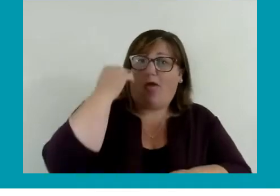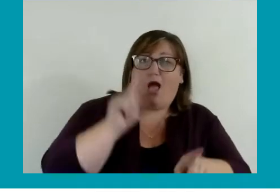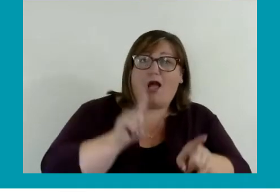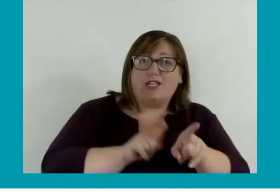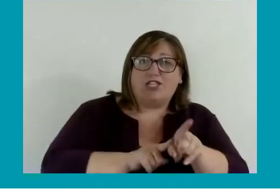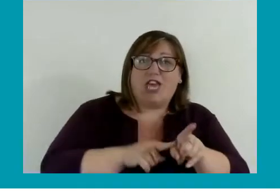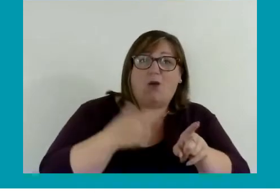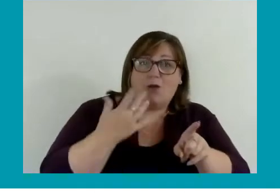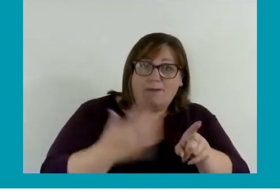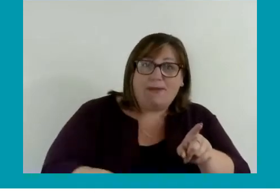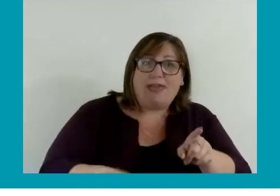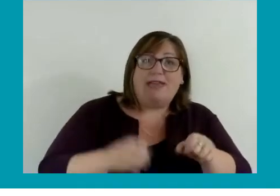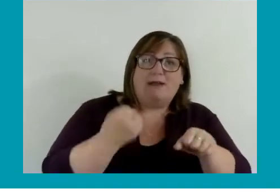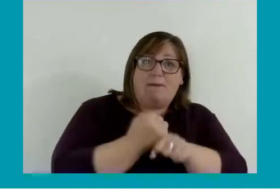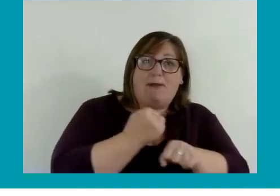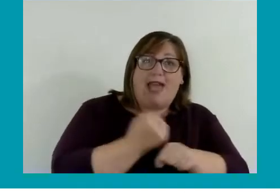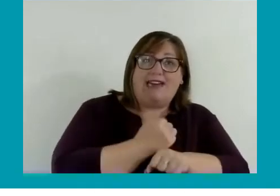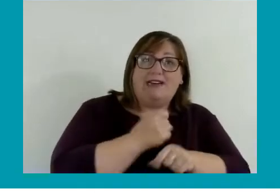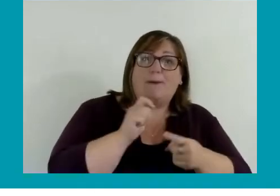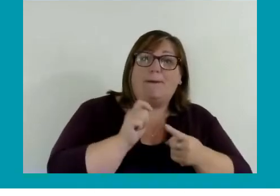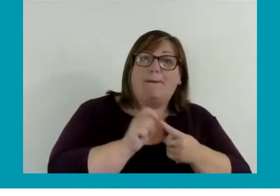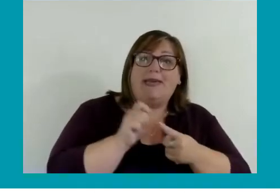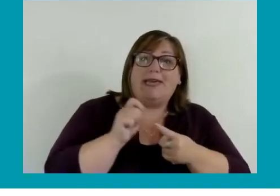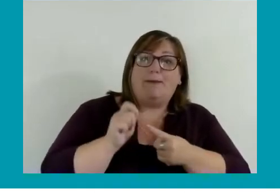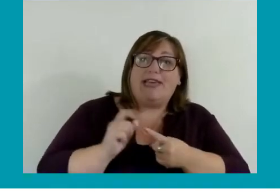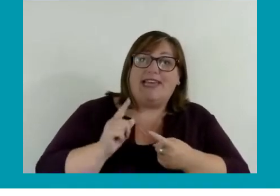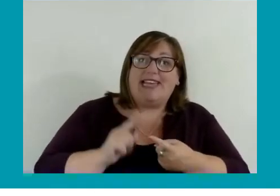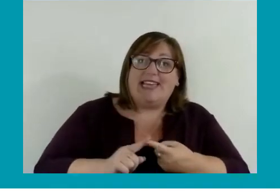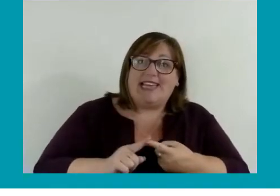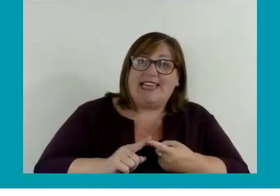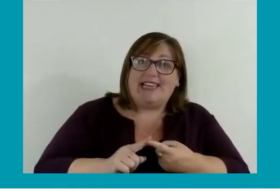we've also got our financial services so offering pet insurance and through to the